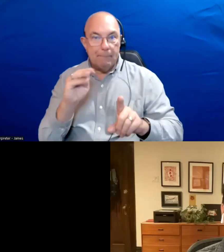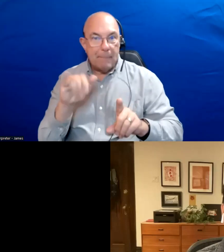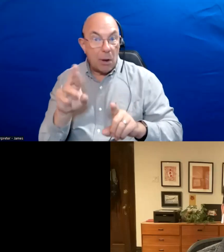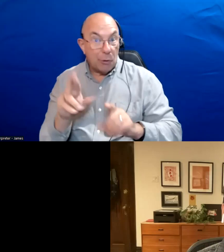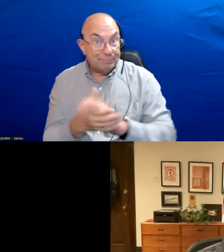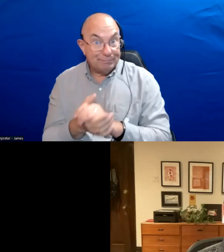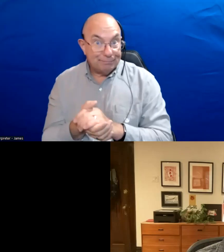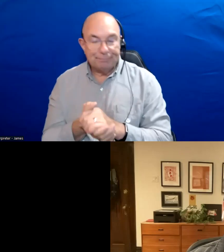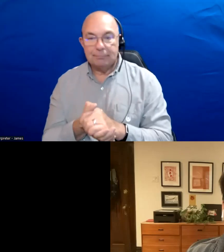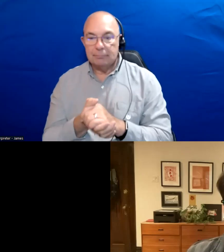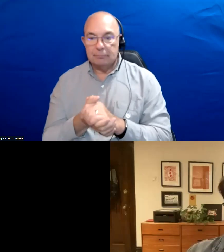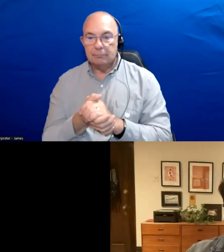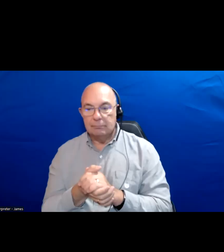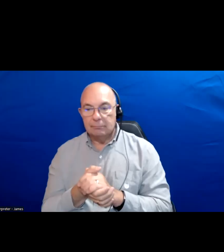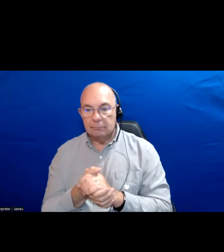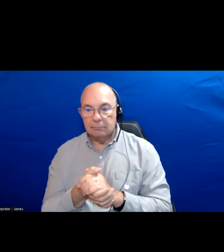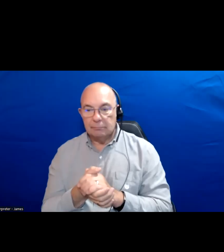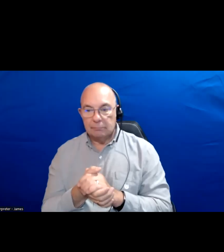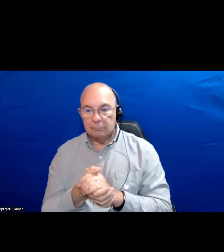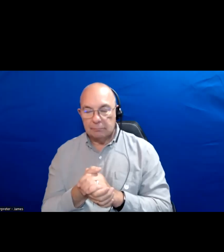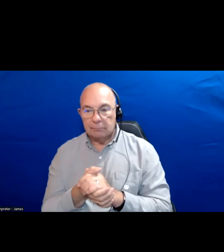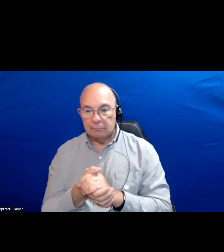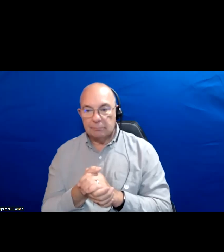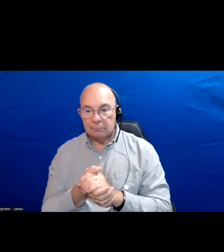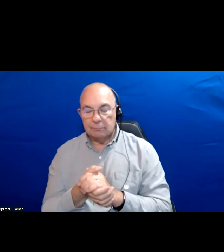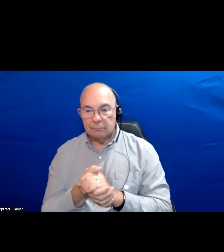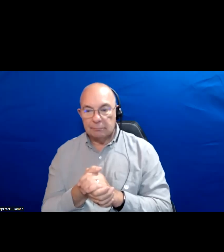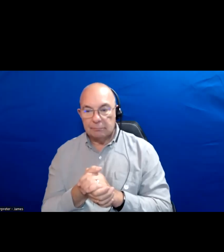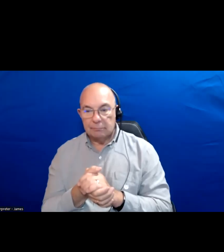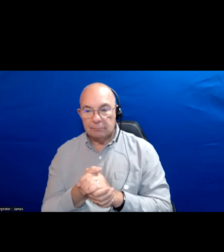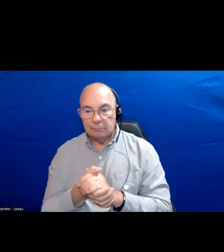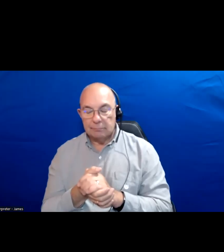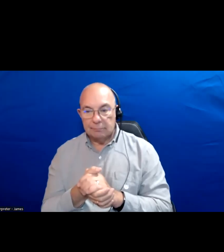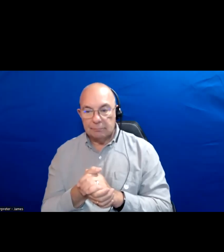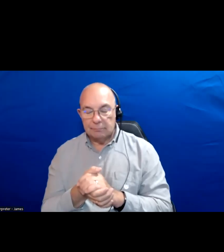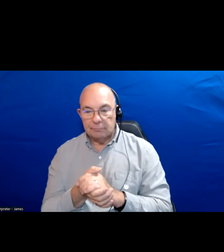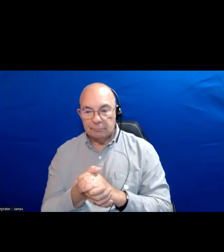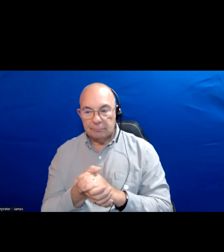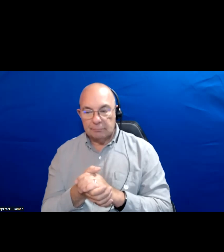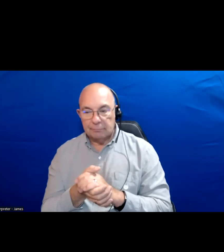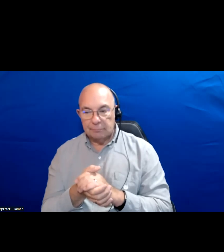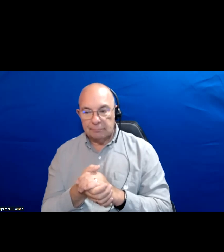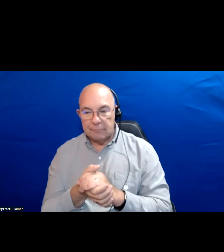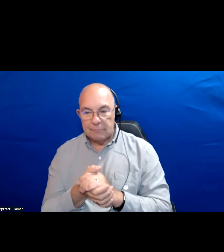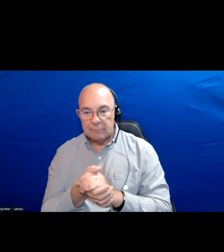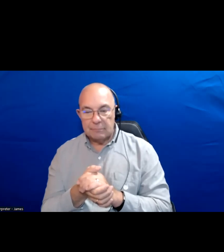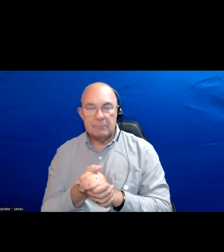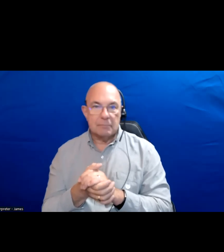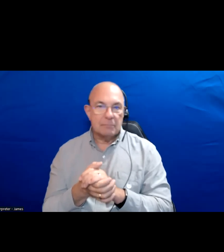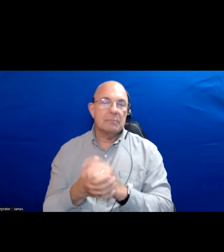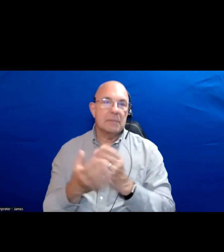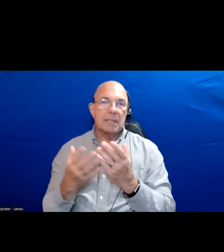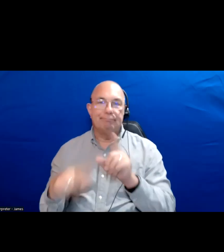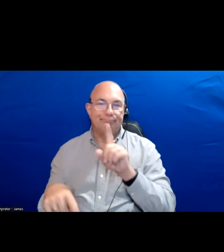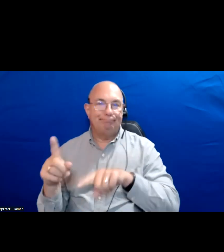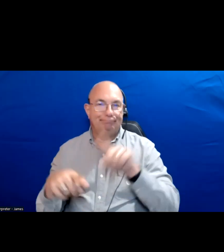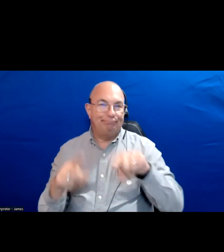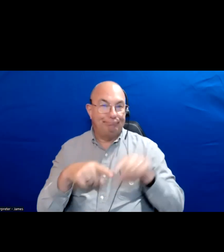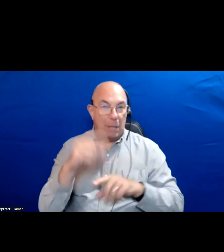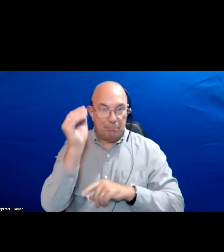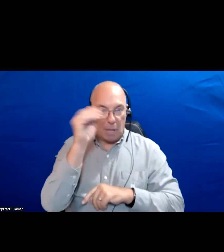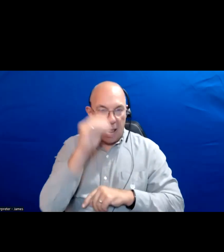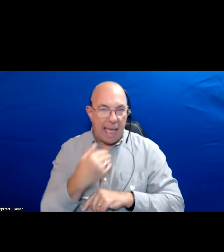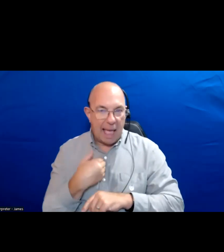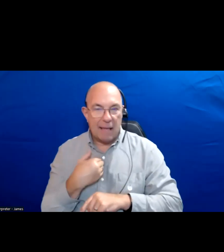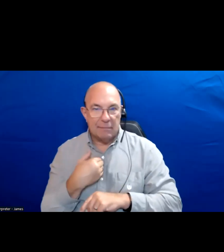Yeah, you know, I know there is a lot of different opinions amongst indigenous